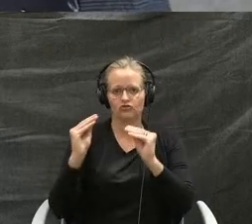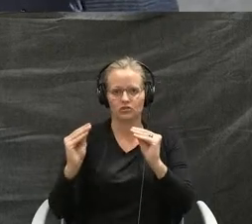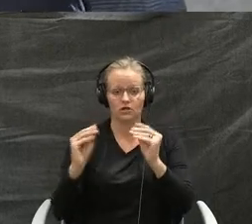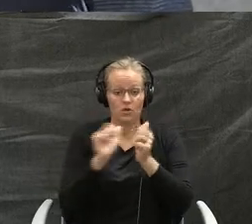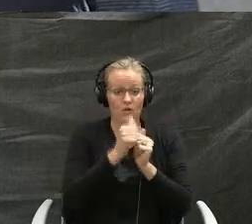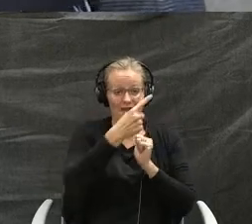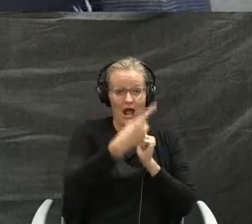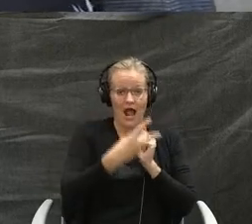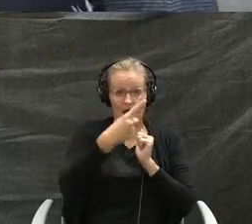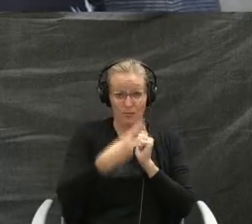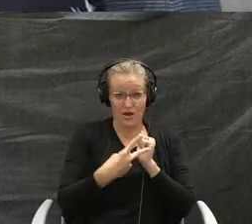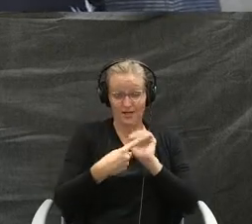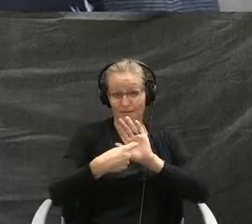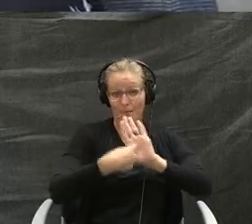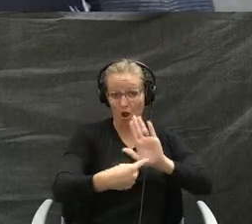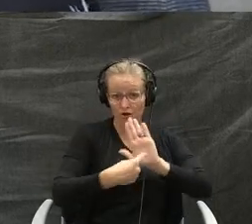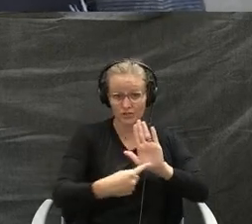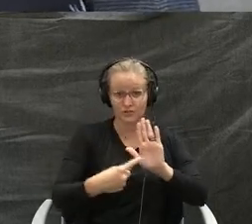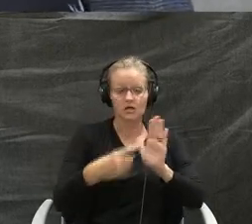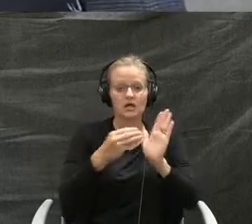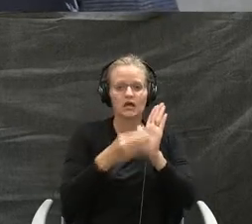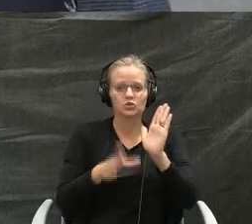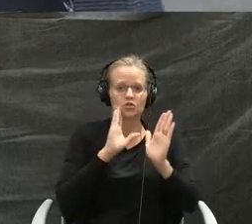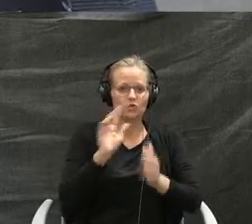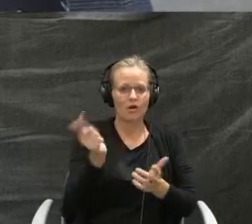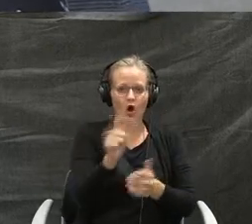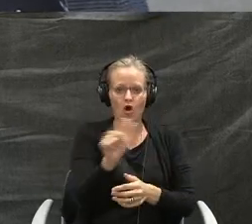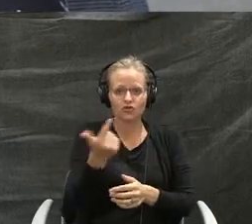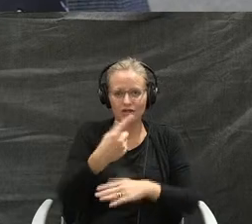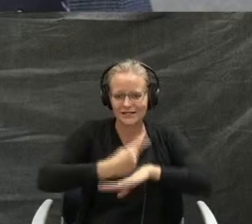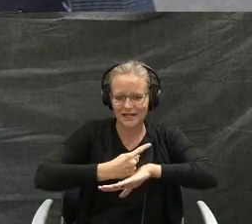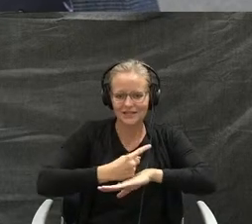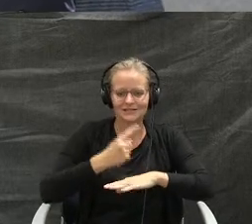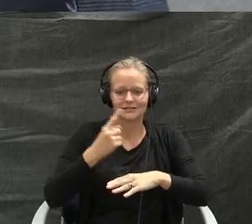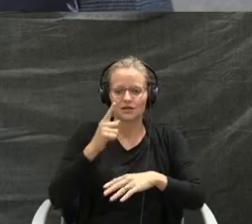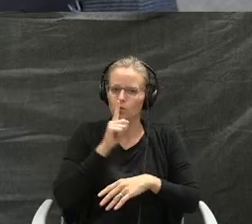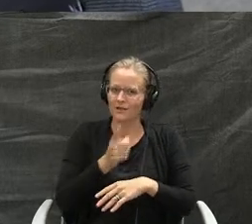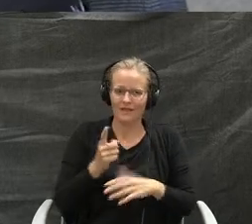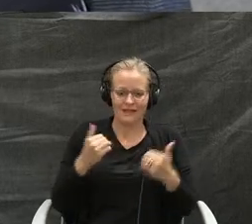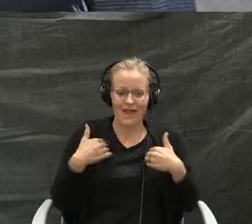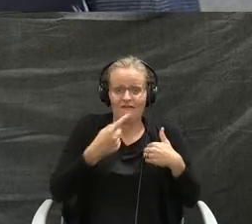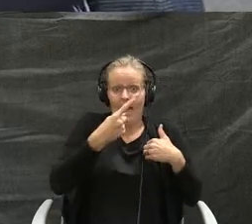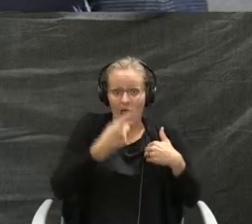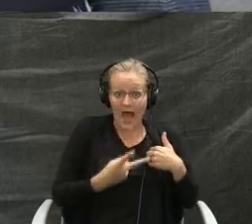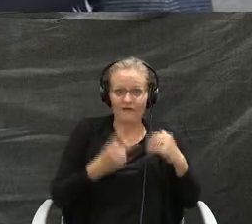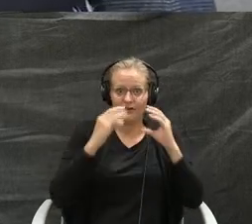alternate days, students will only receive half of the instruction and the curriculum they would receive if attending